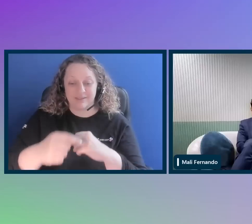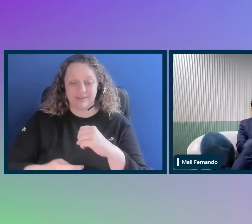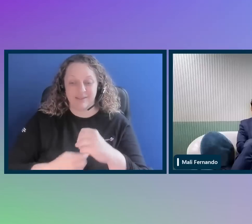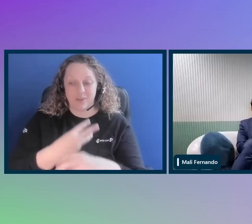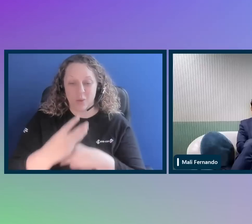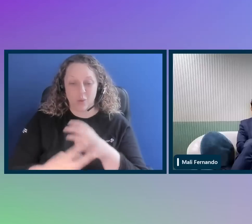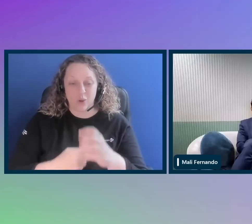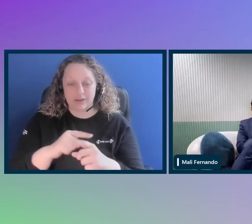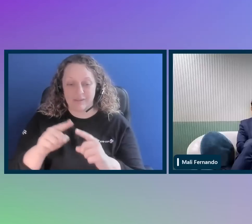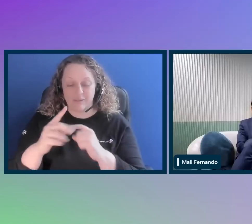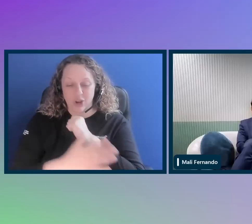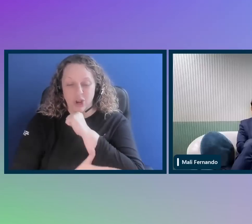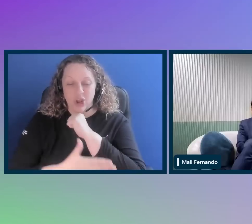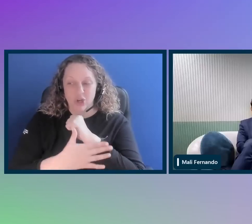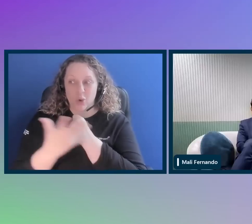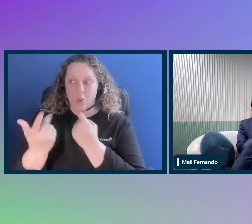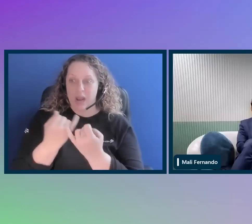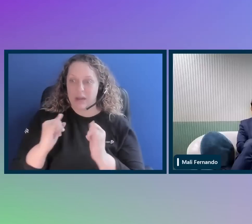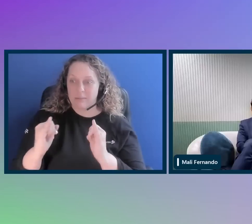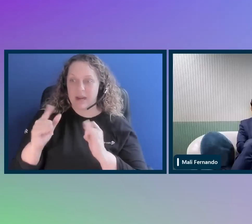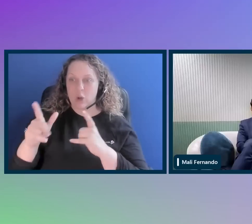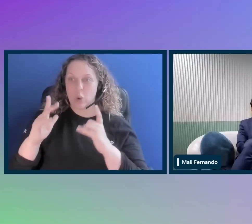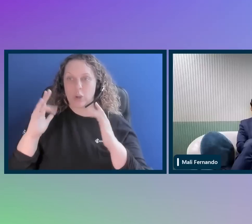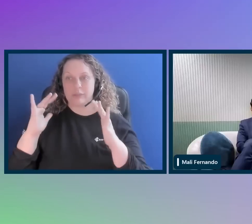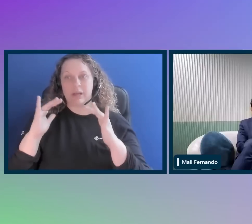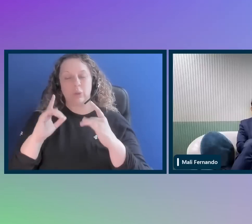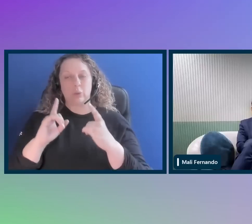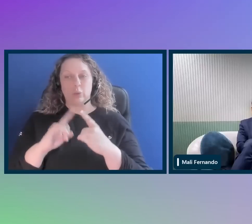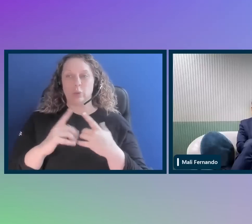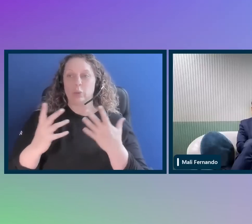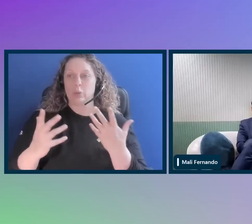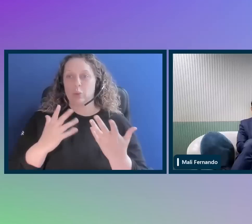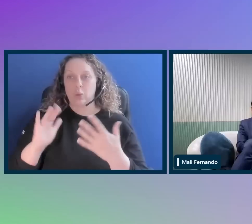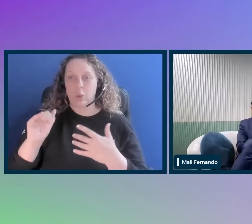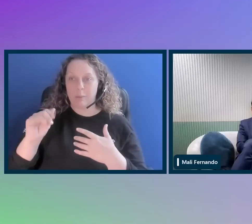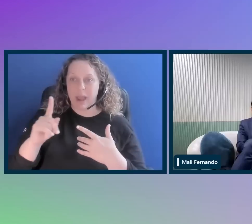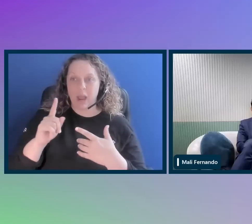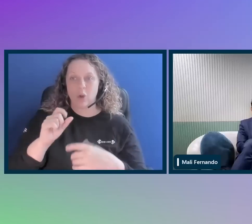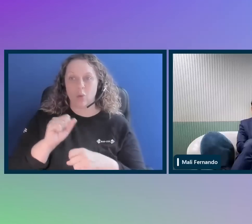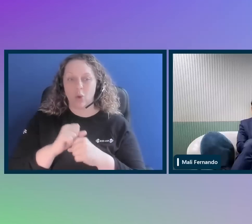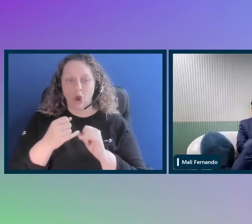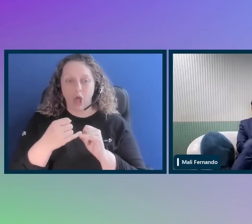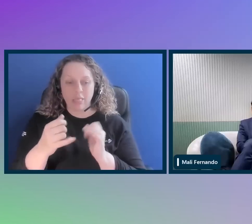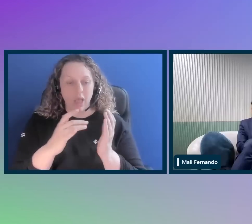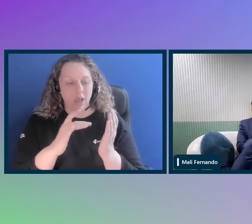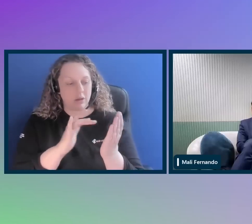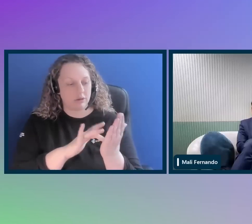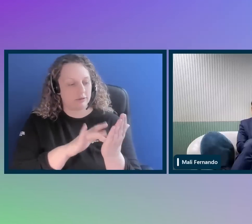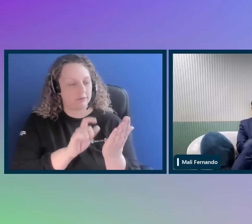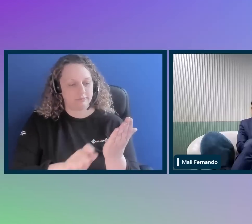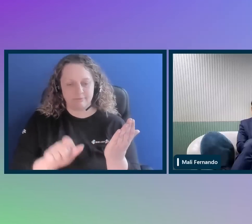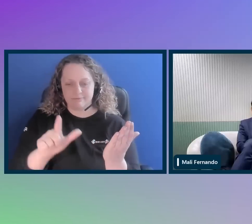if you want independence and you expect your bank to work online, and you expect to do all the things that somebody,